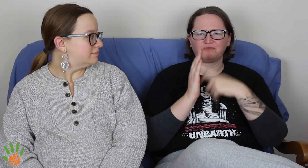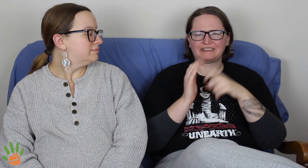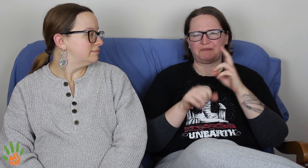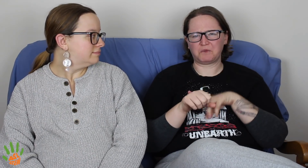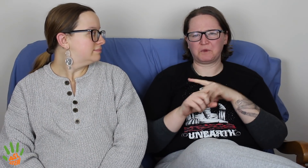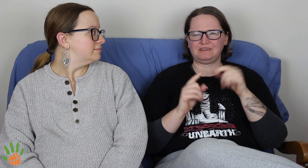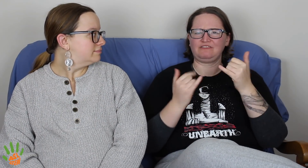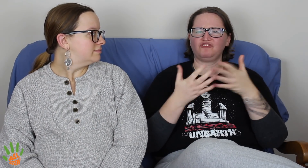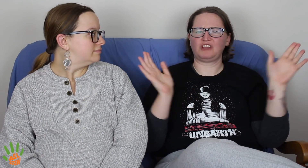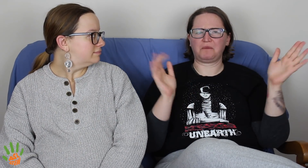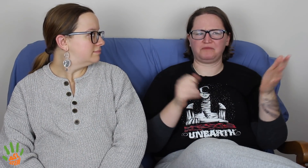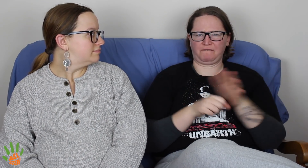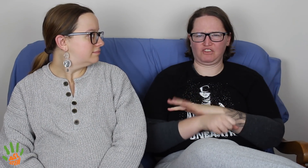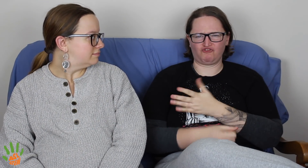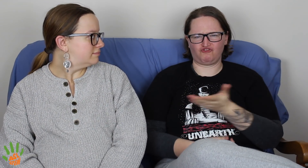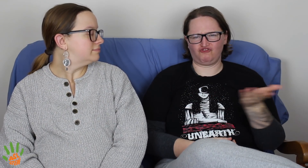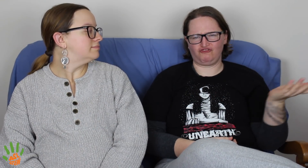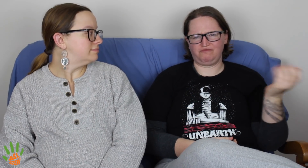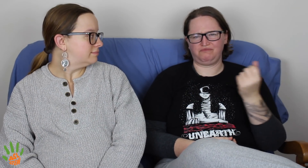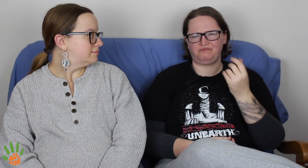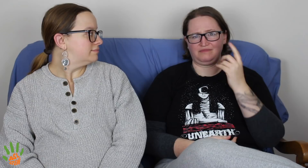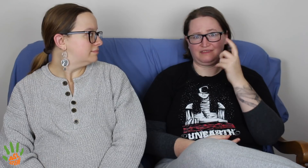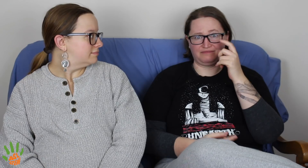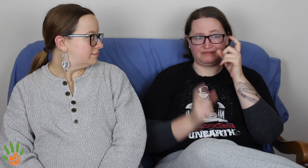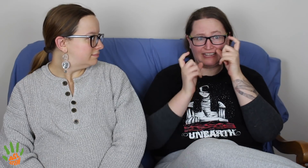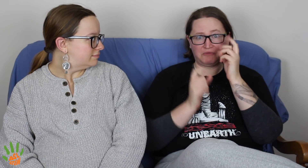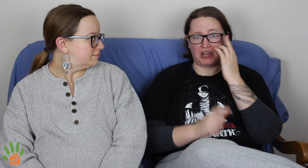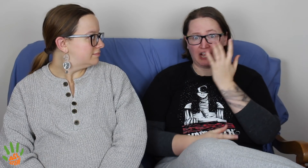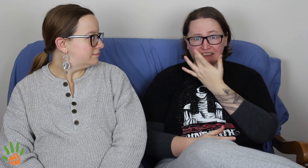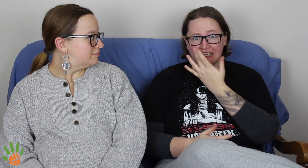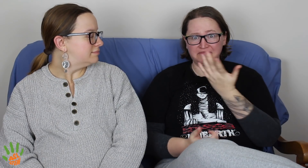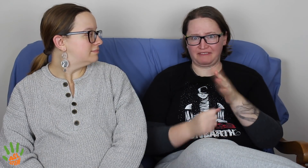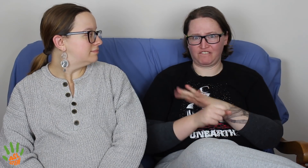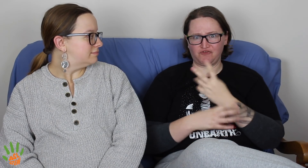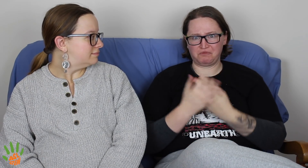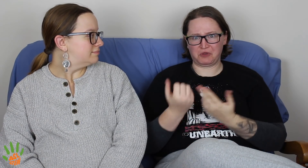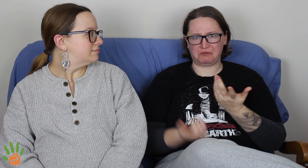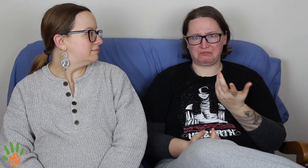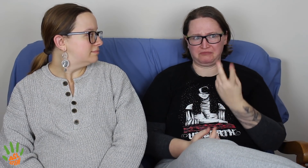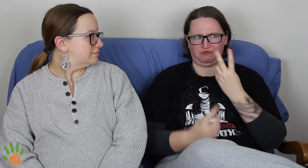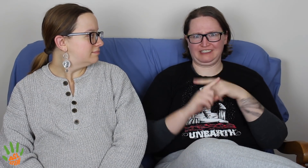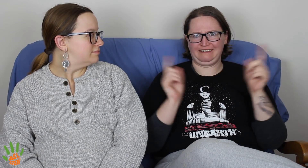I mean there's different pricing of course, depending on the level, but they're covered. Glasses or contacts, they're both covered.